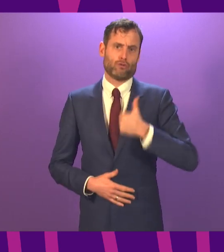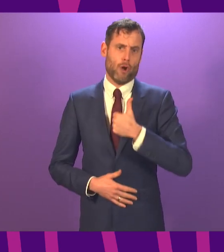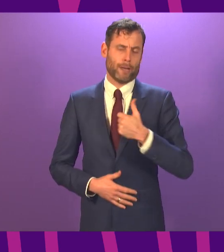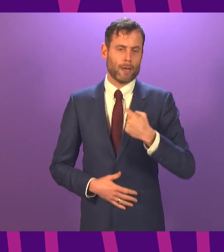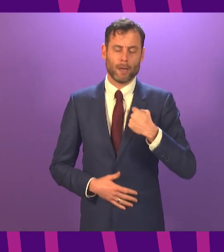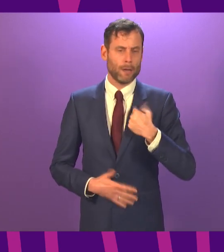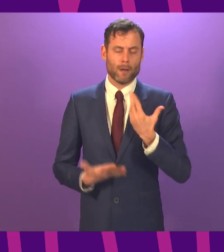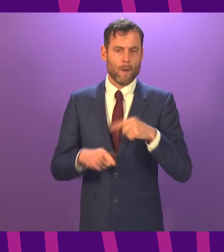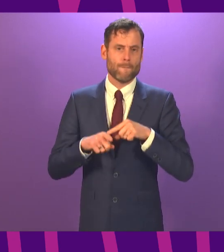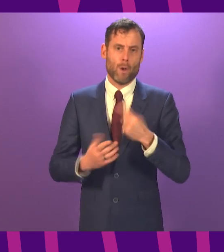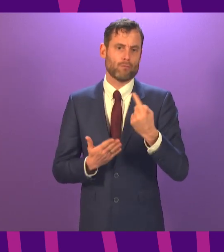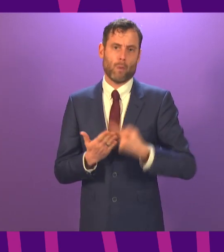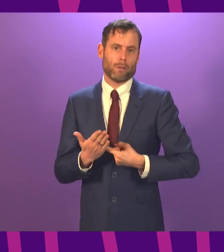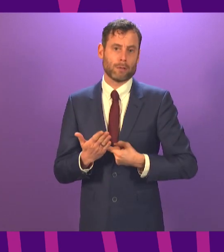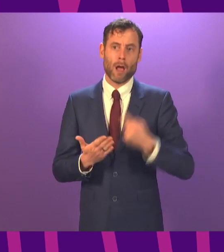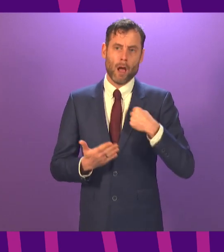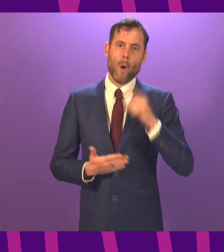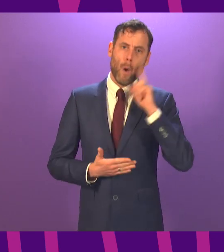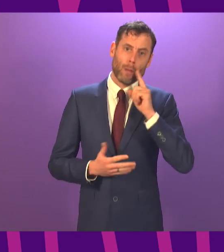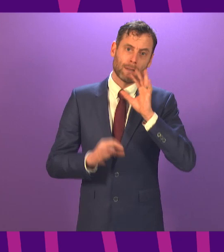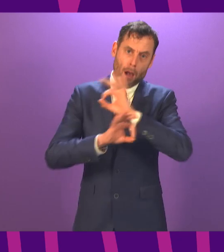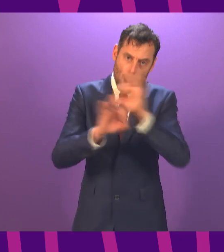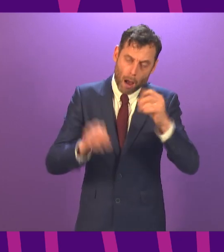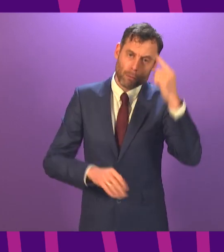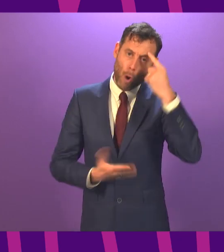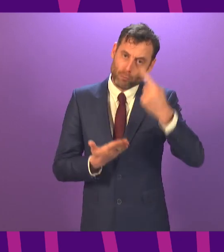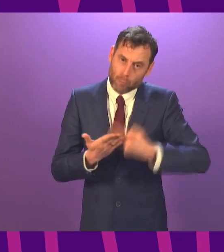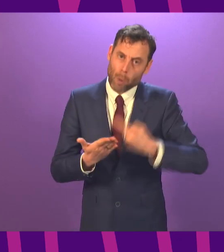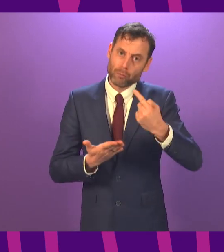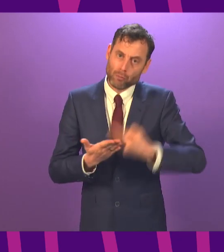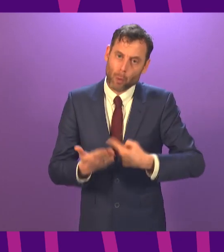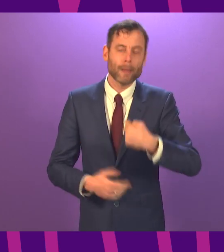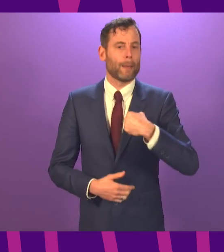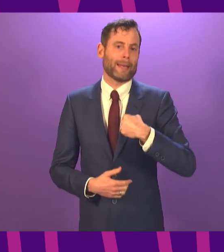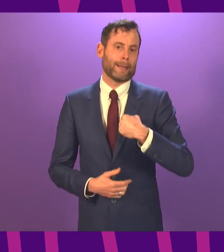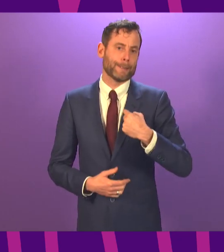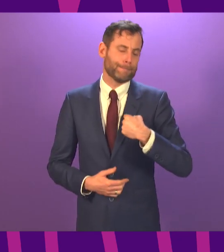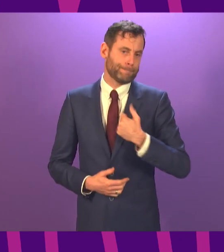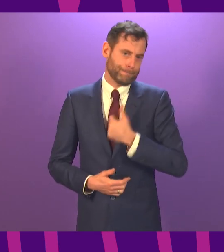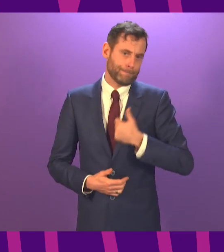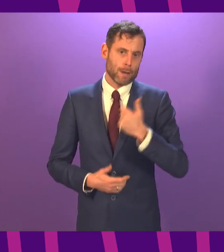of the rules that I ask us all to follow every single day. I took my face mask off while